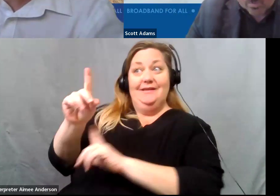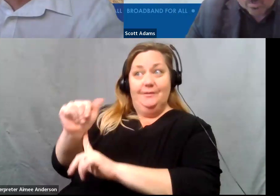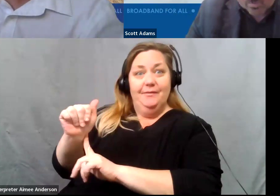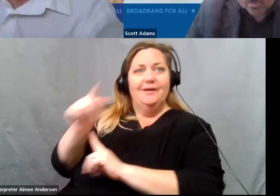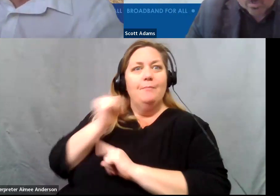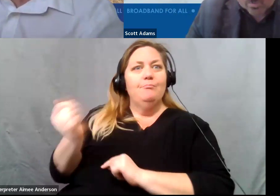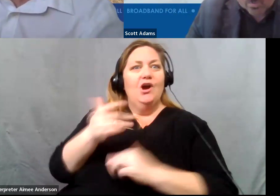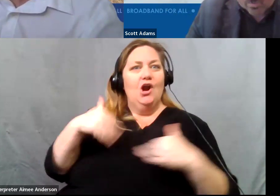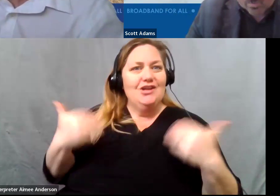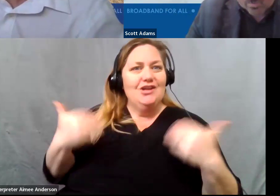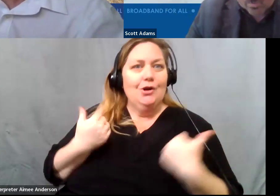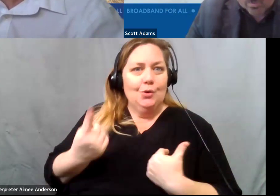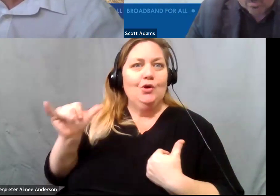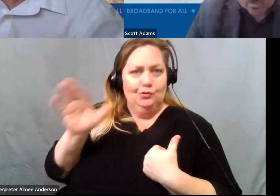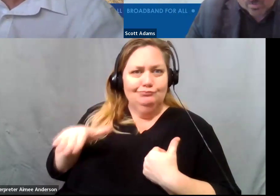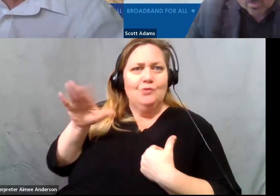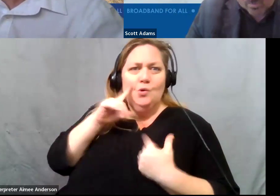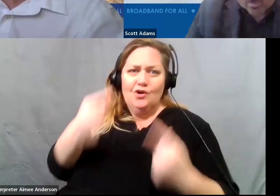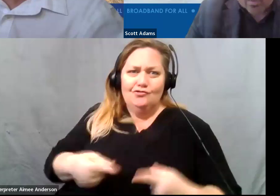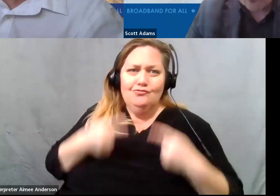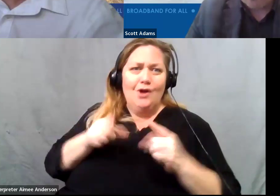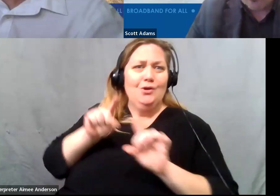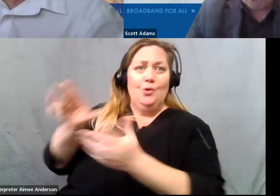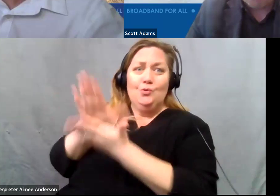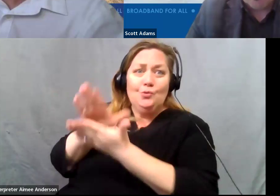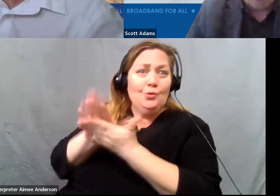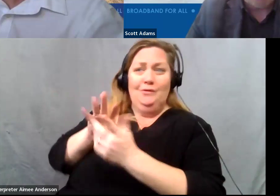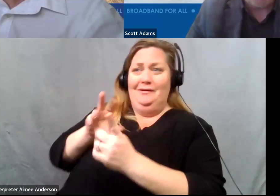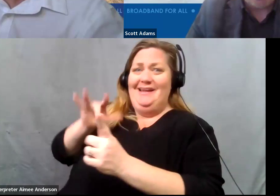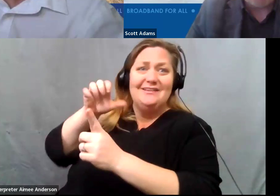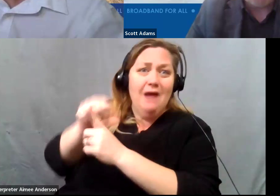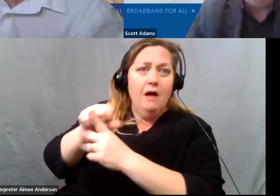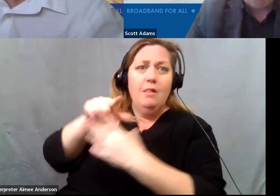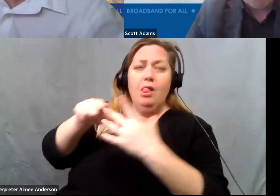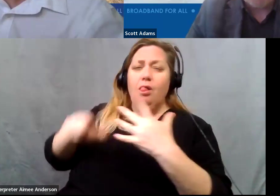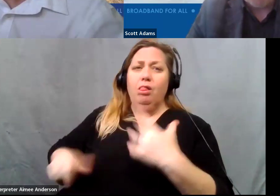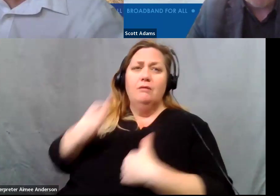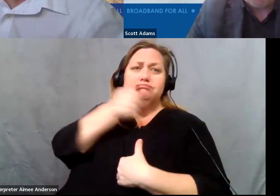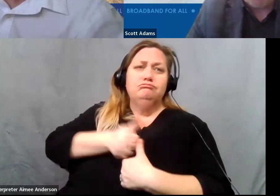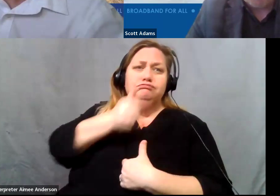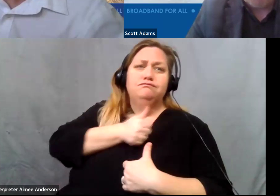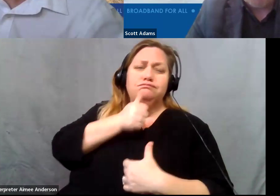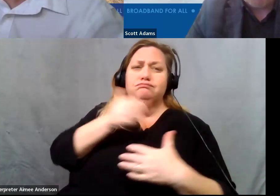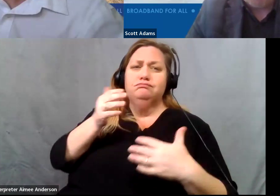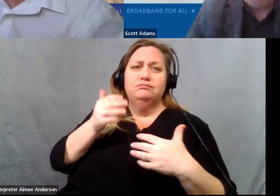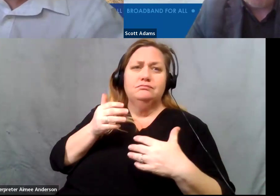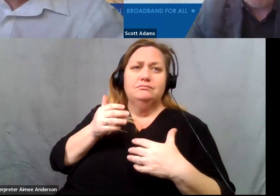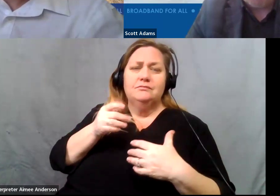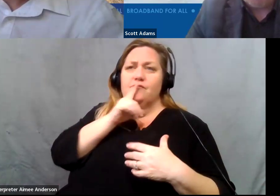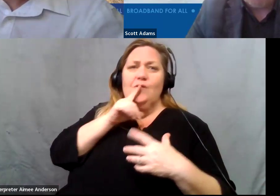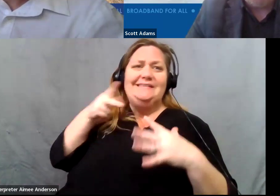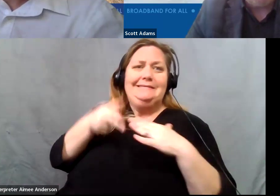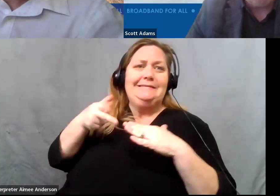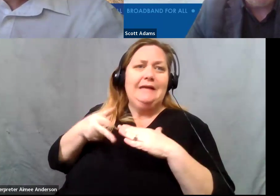younger ones who are struggling to go to school and catch up and are dealing with...